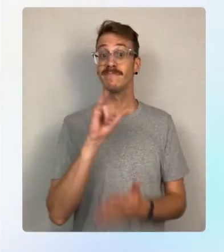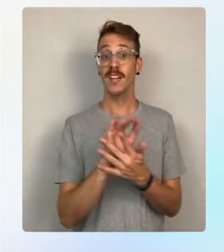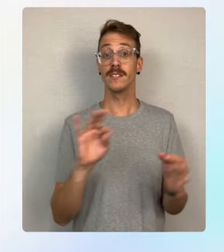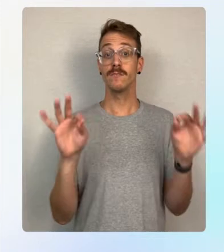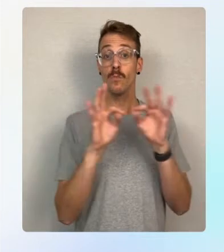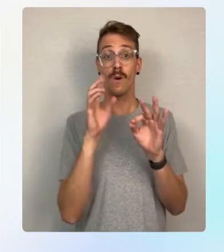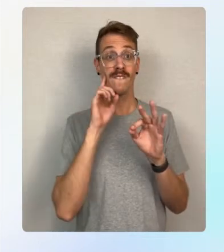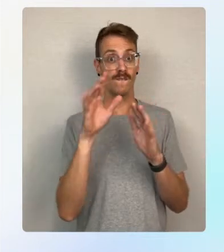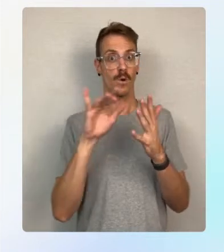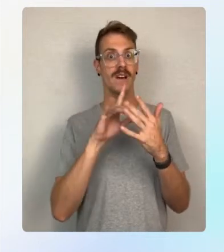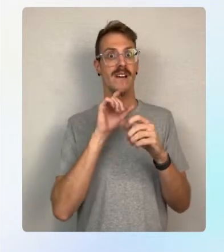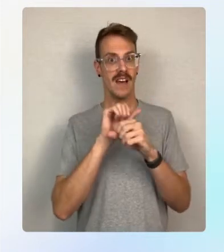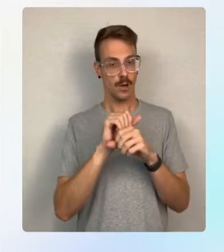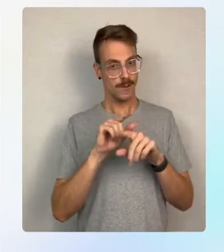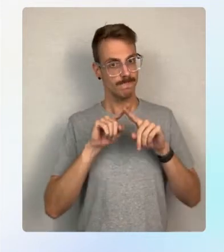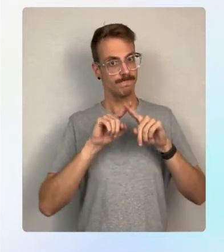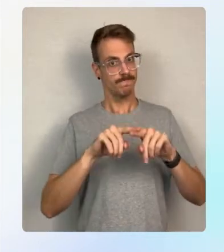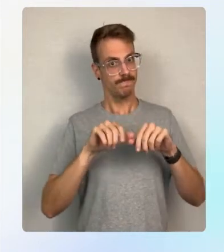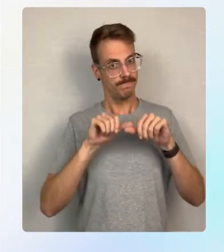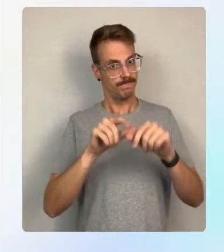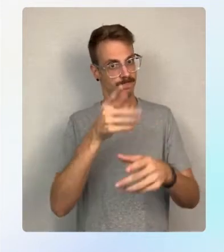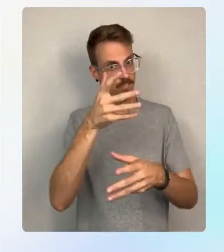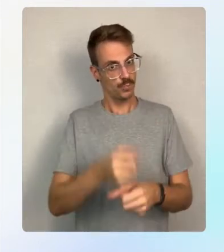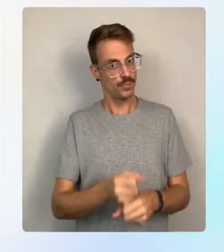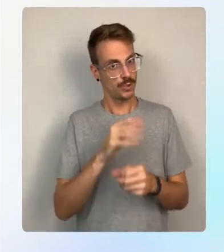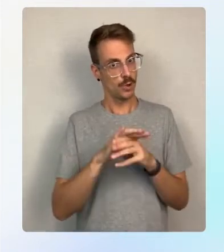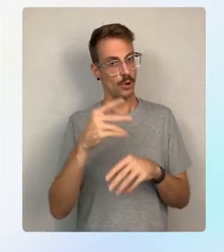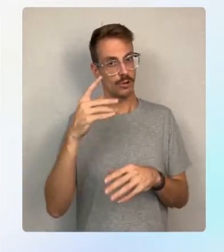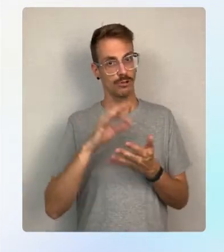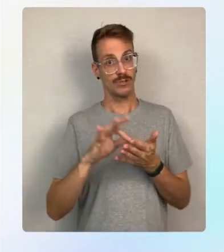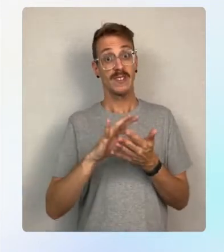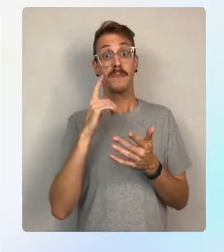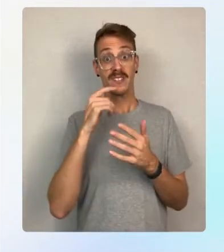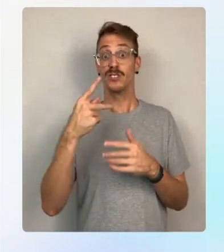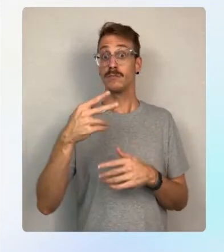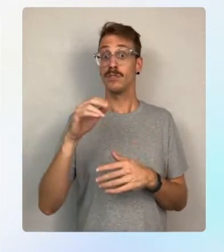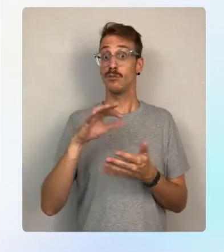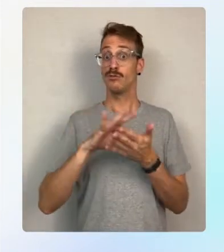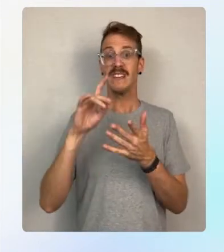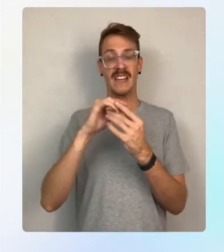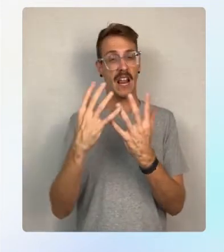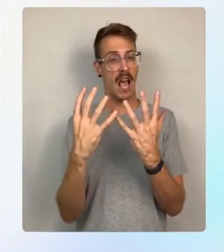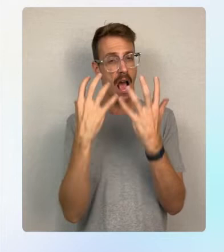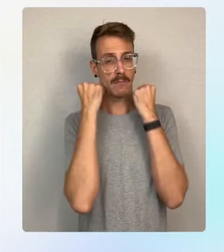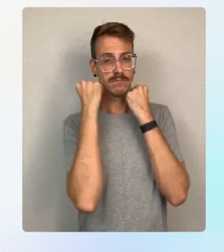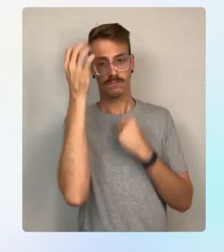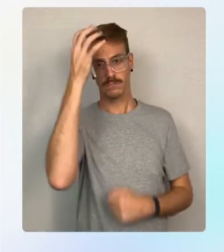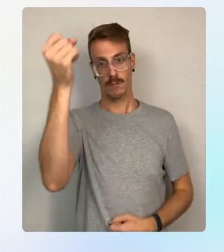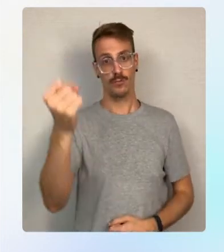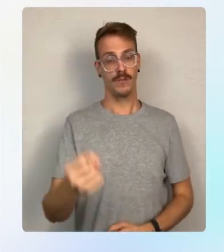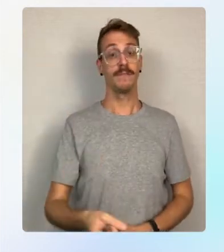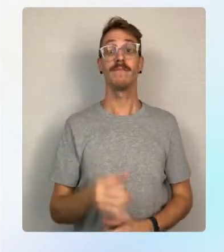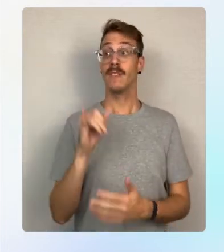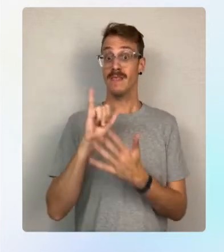This is important for the reliability of your trace, as GPU traces can consume large amounts of memory,